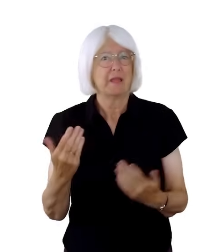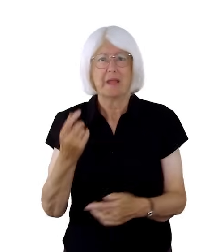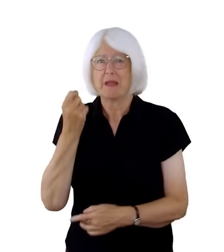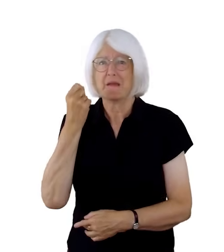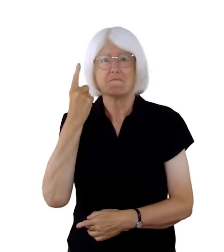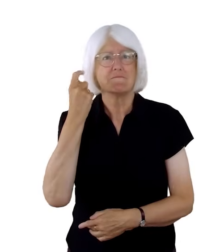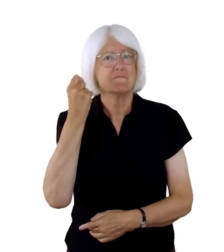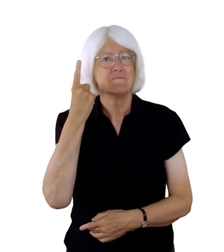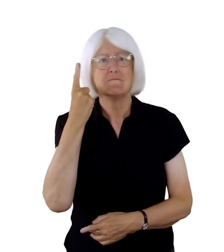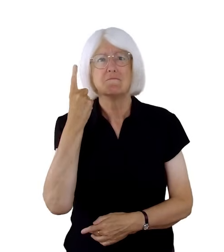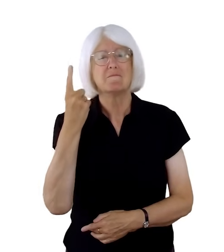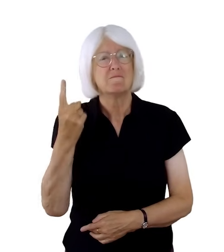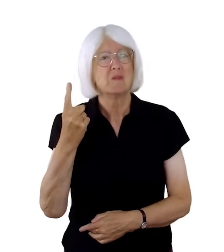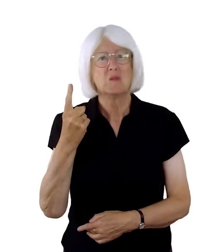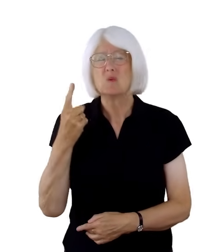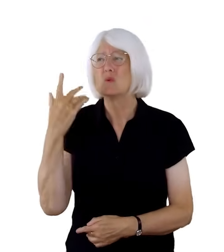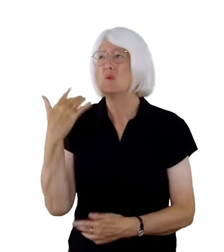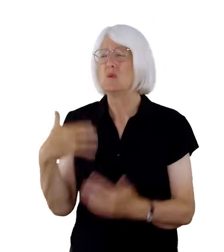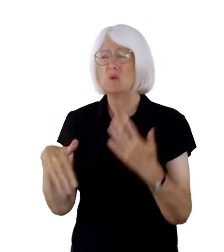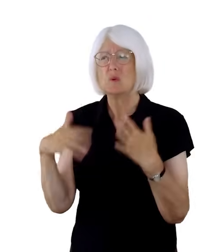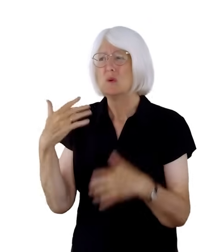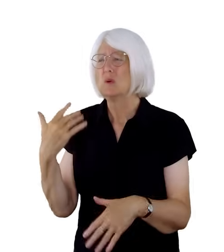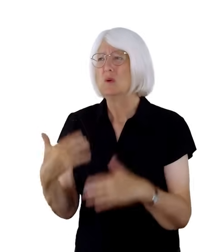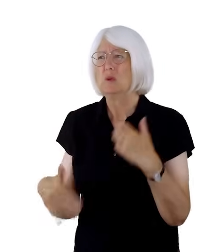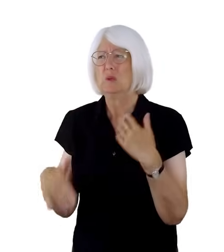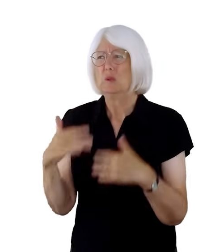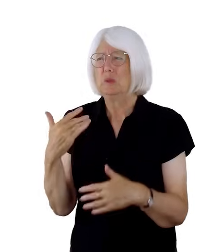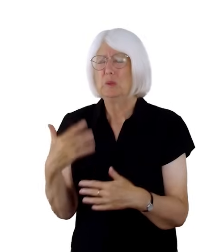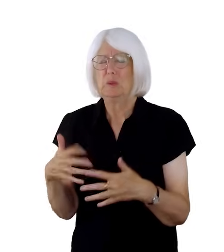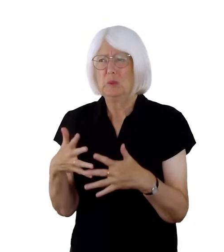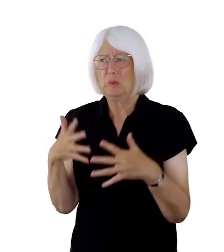And I'll never know how much it cost